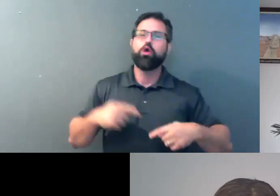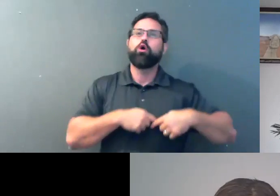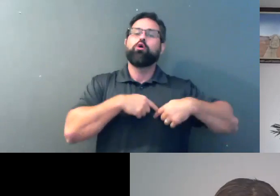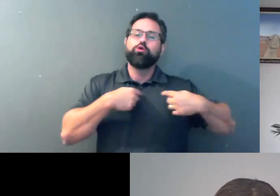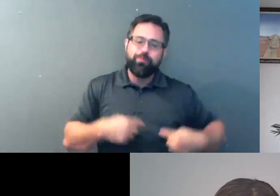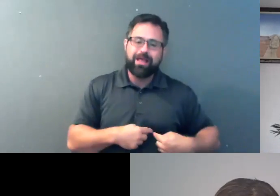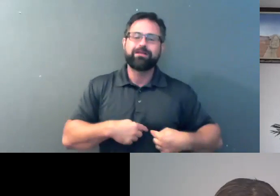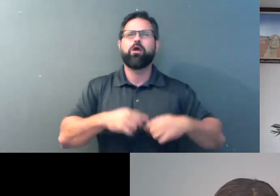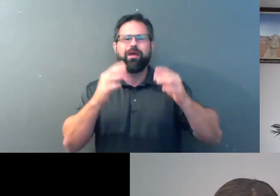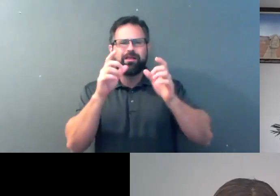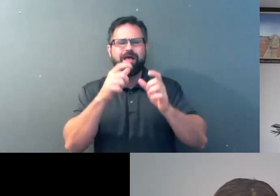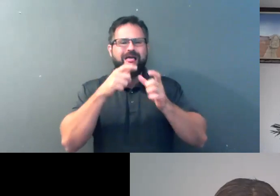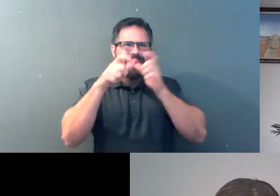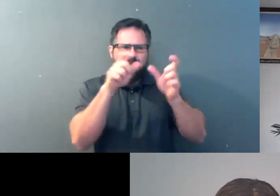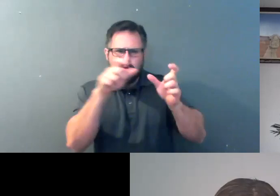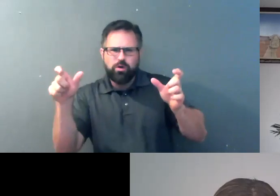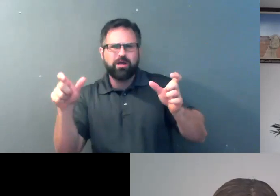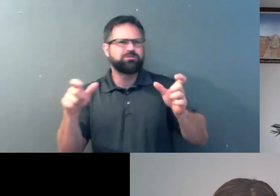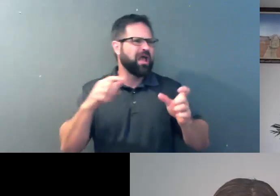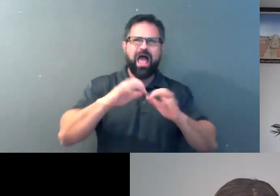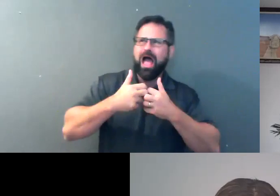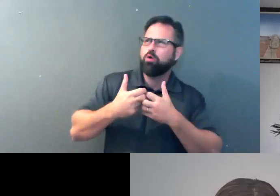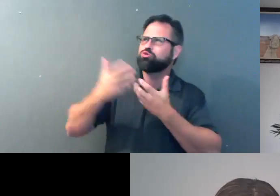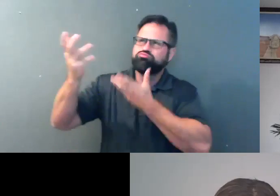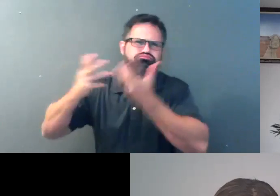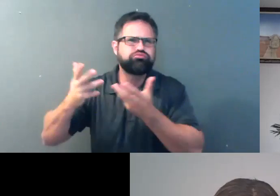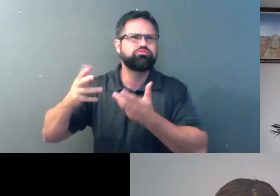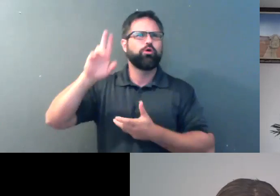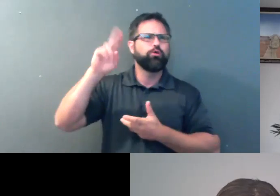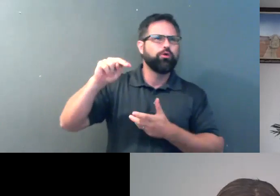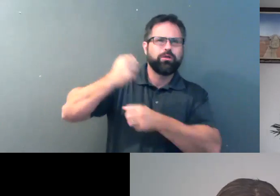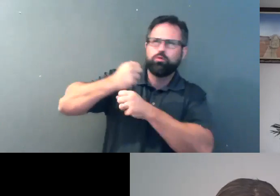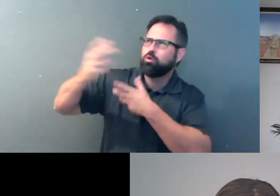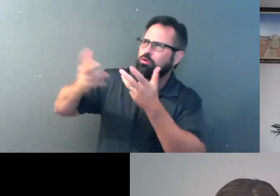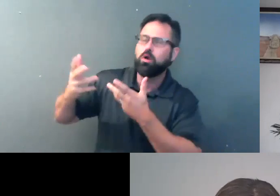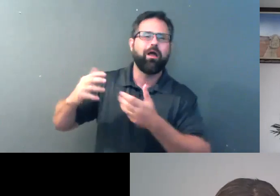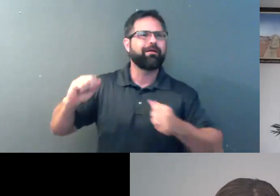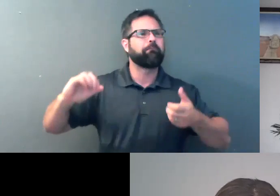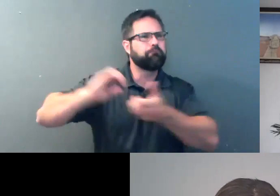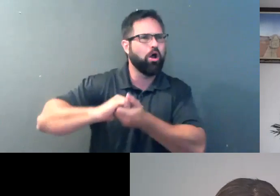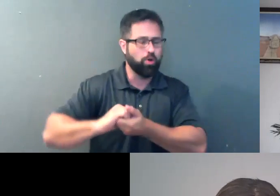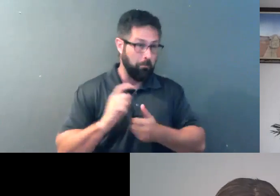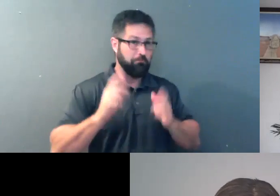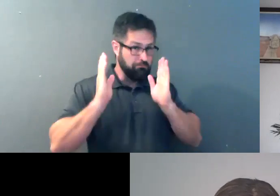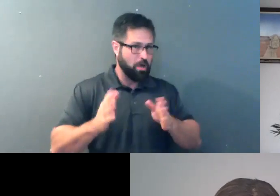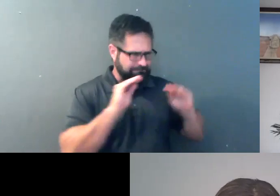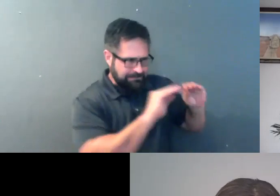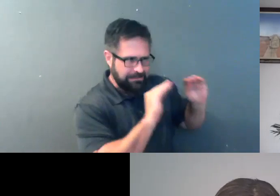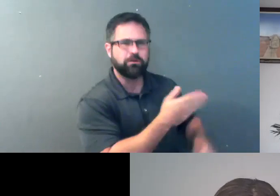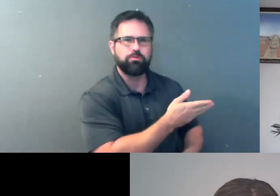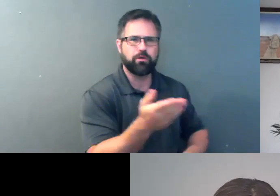and be able to engage as partners in humanitarian action and also creating a space for opd's and